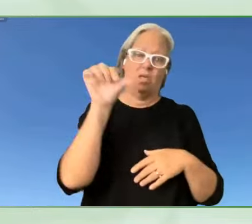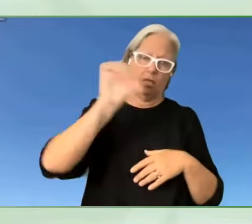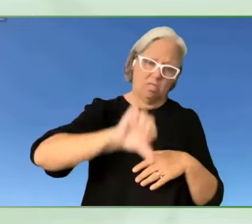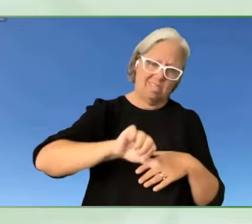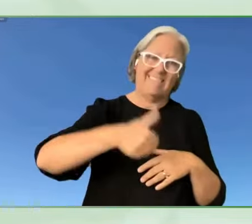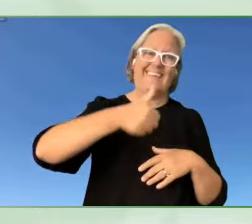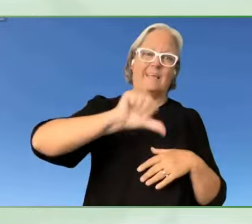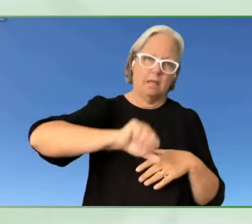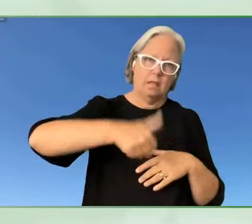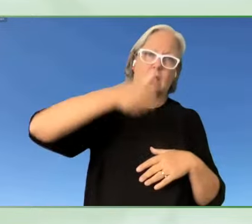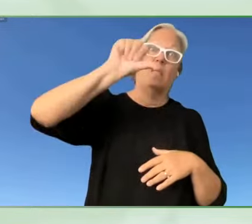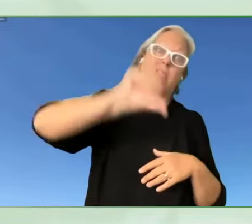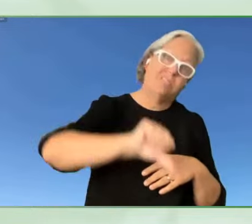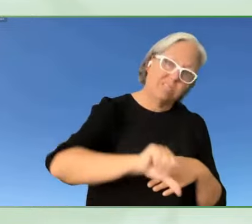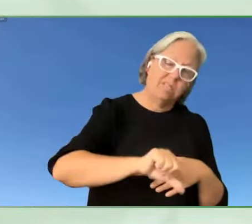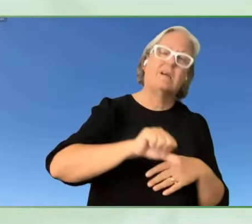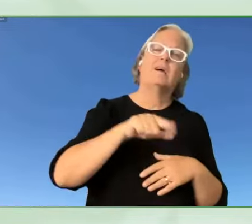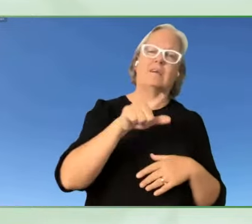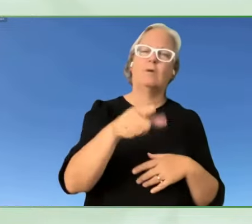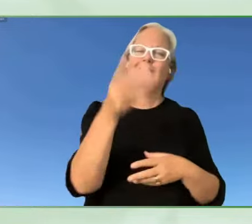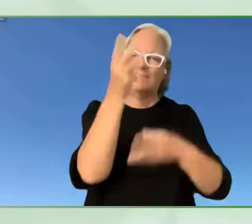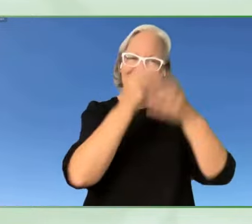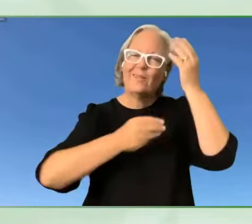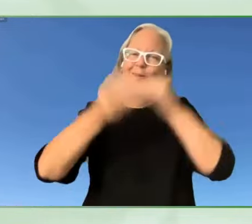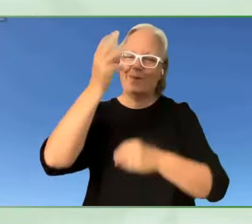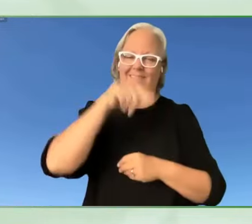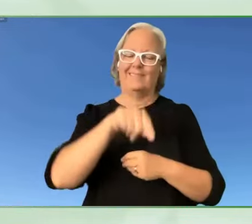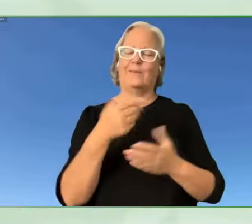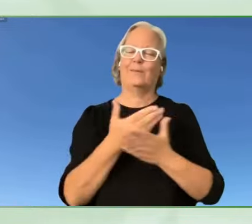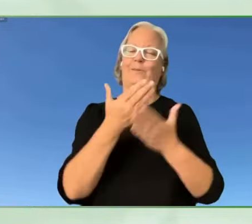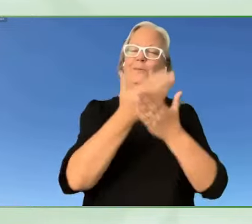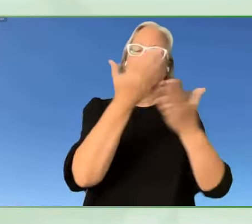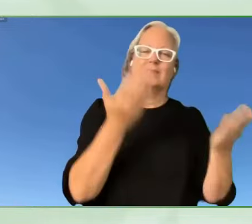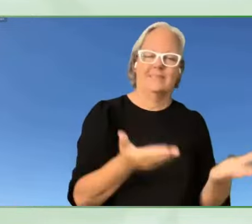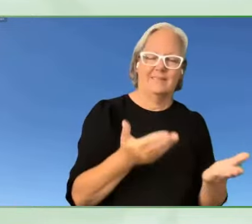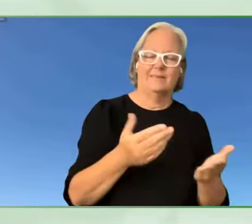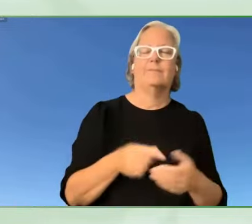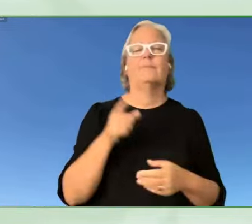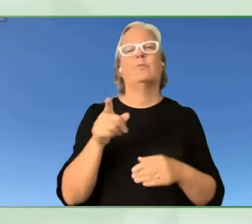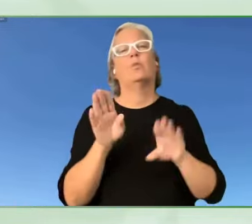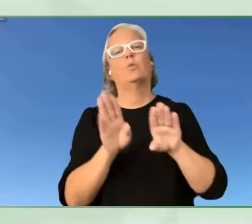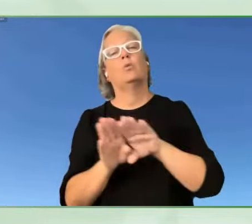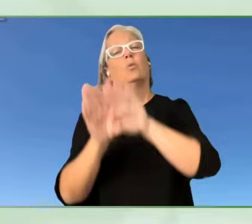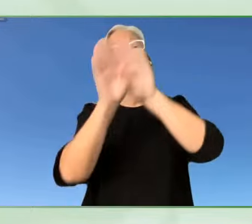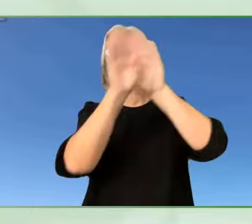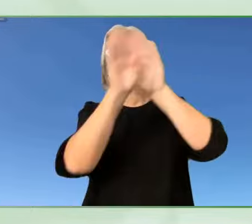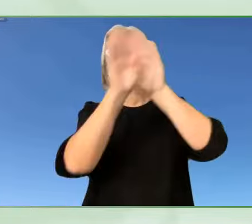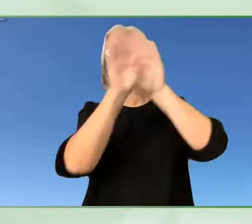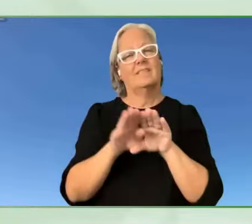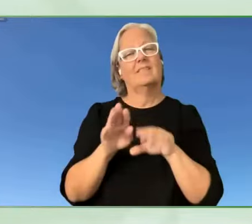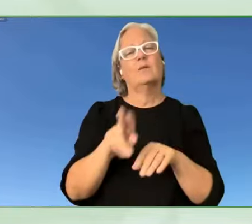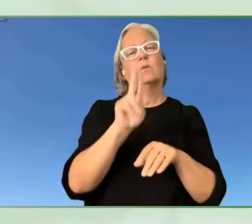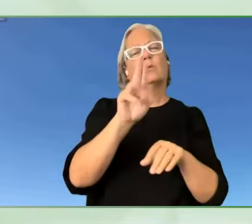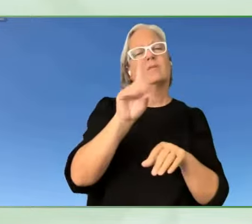Well, if education is a weapon, what is Universal Design? I think you can call it a strategy to achieve what we actually aim for about a place on earth. And we are here at the UN today in the United Nations and you could consider us not as blue